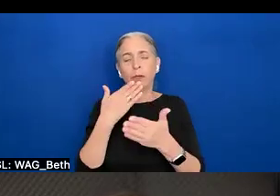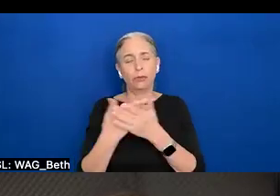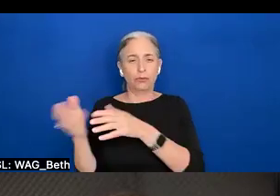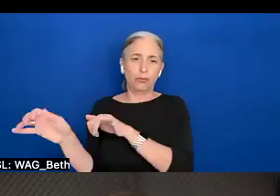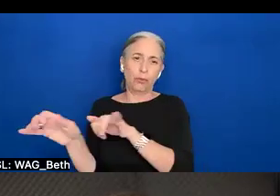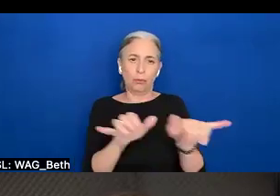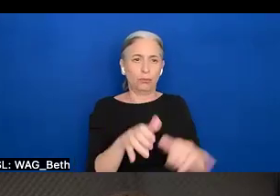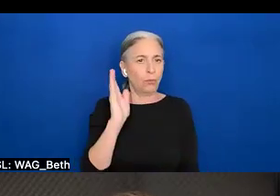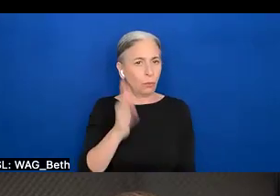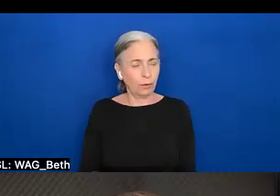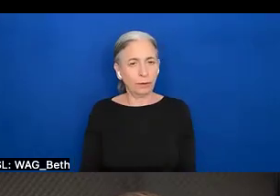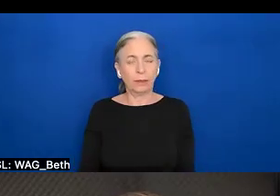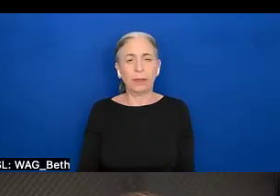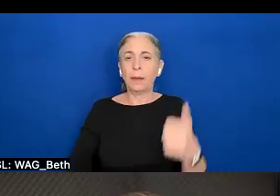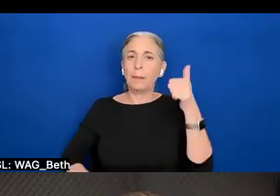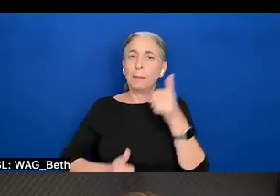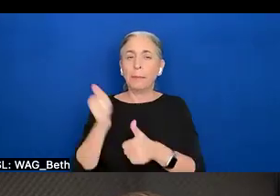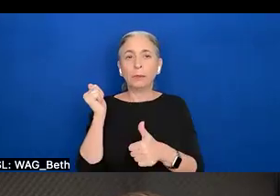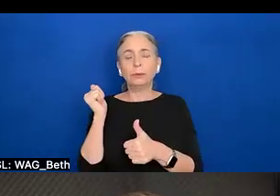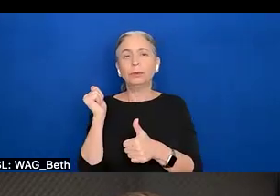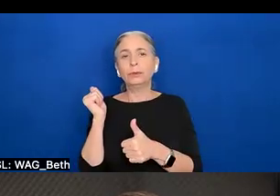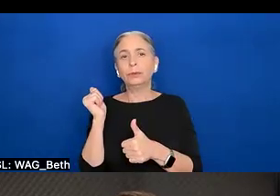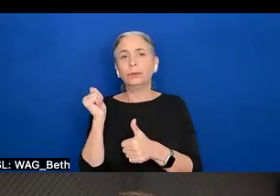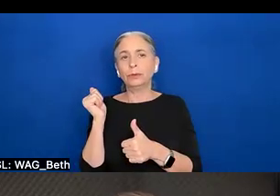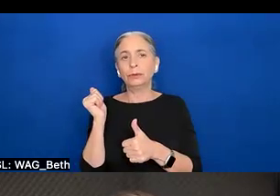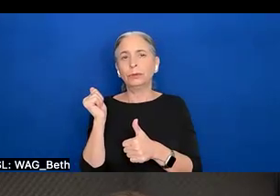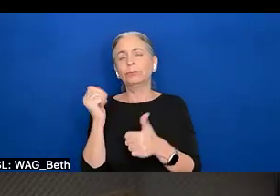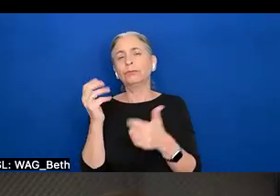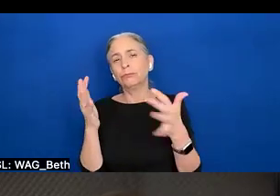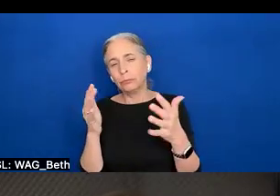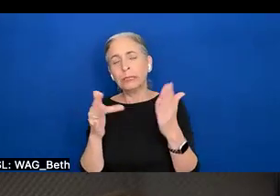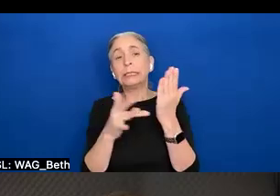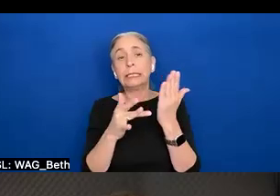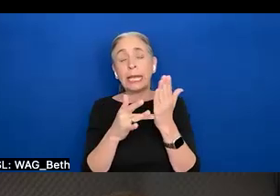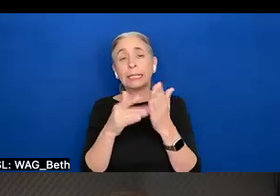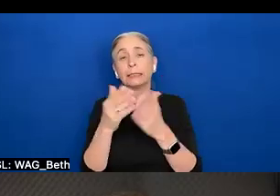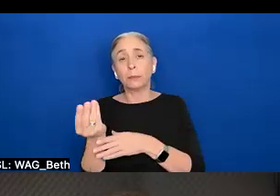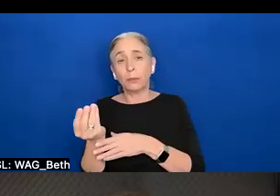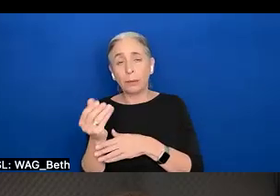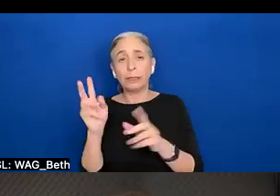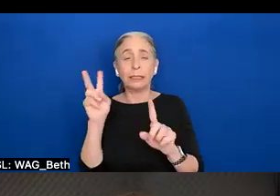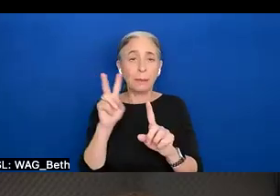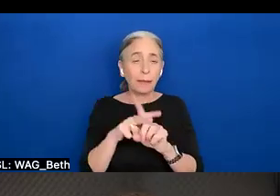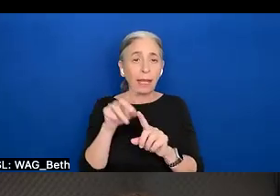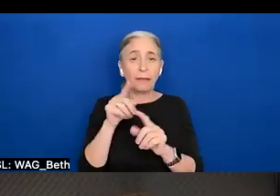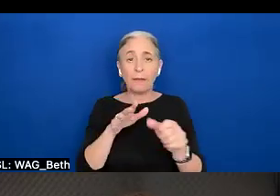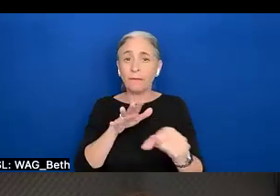And most of the -- many text properties applies to the